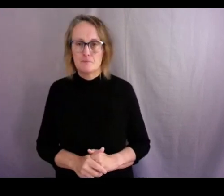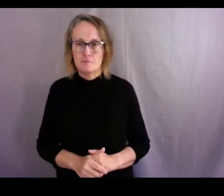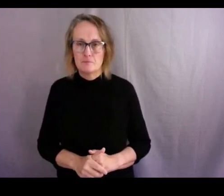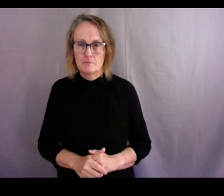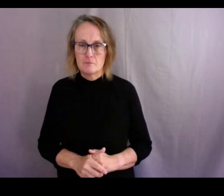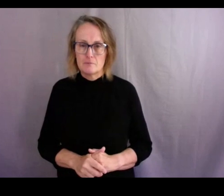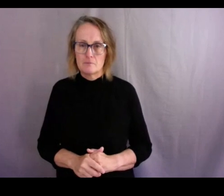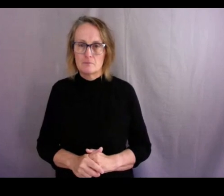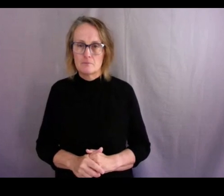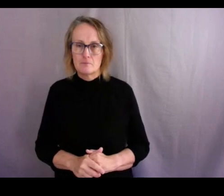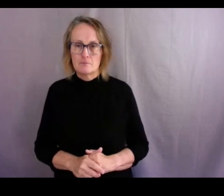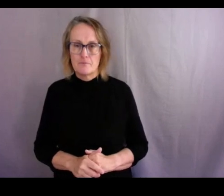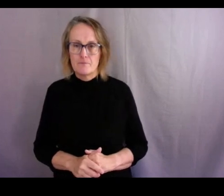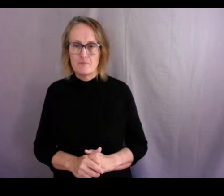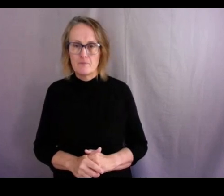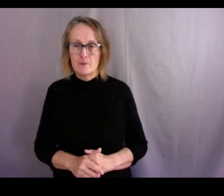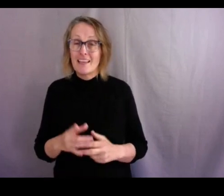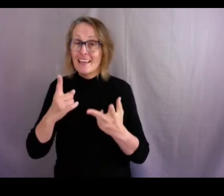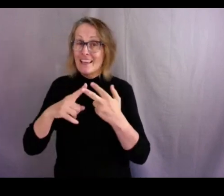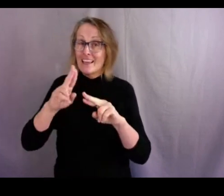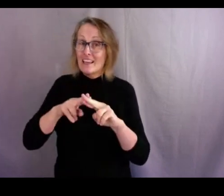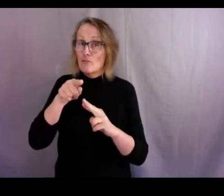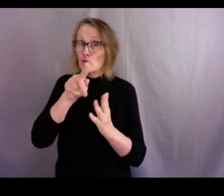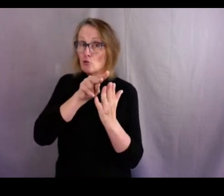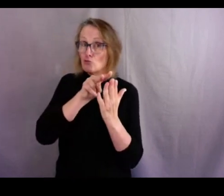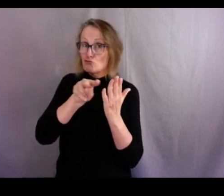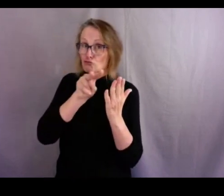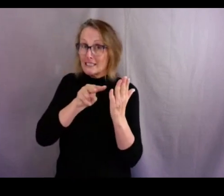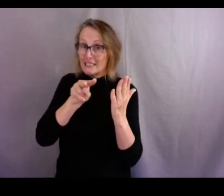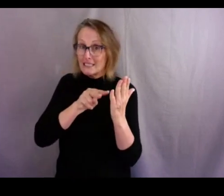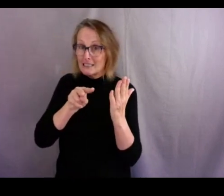If one reads the archive of Polynesian culture and contact,